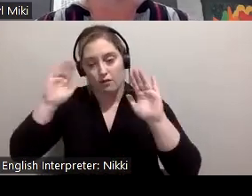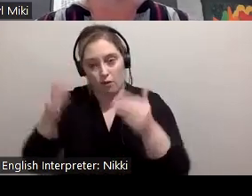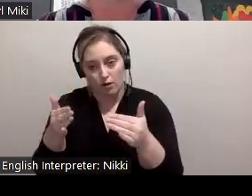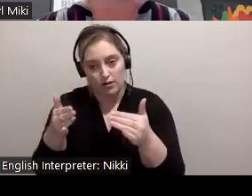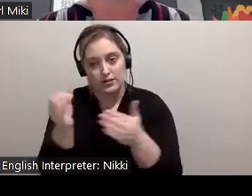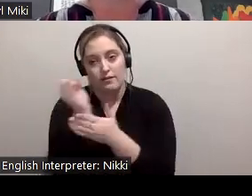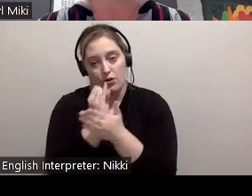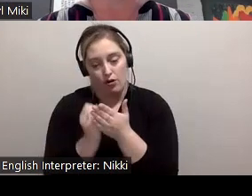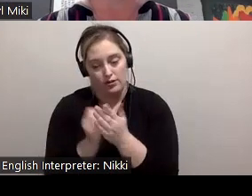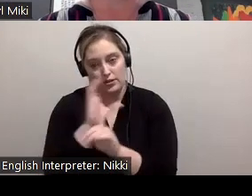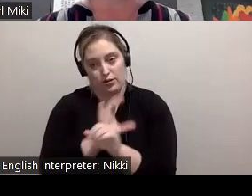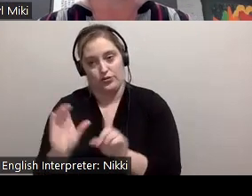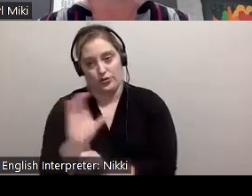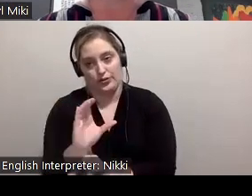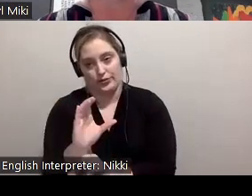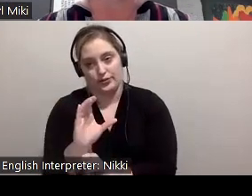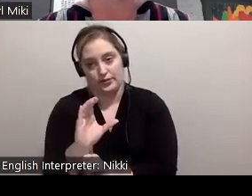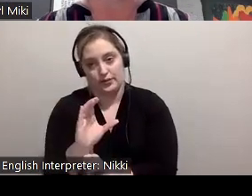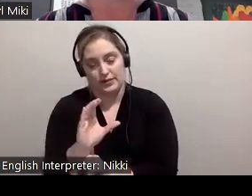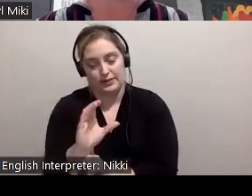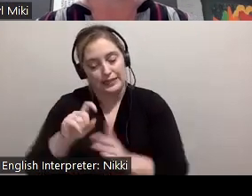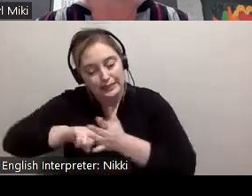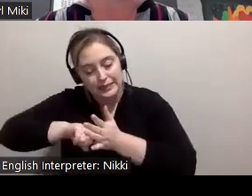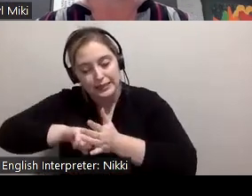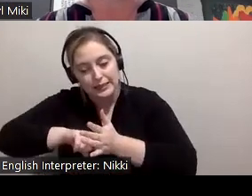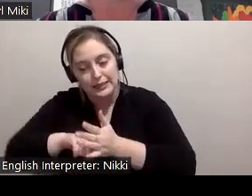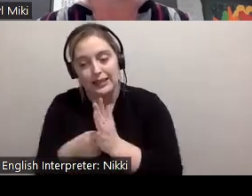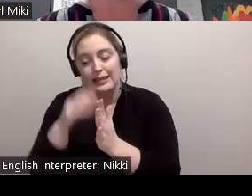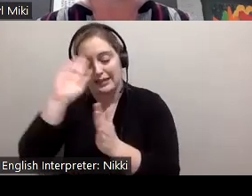really must be the heart of the organization in terms of what